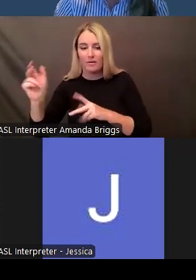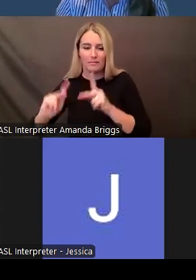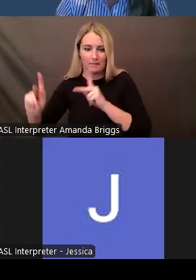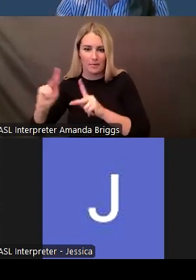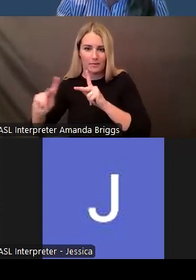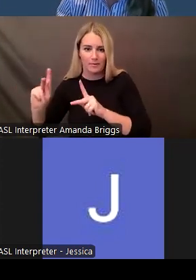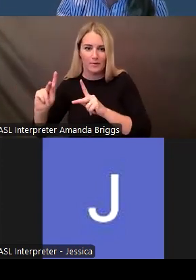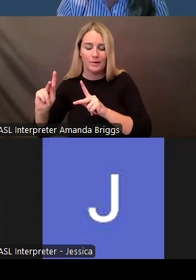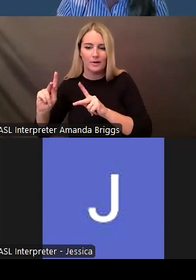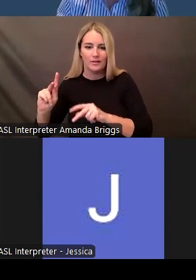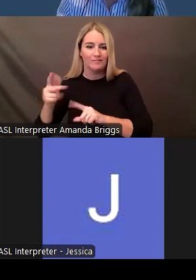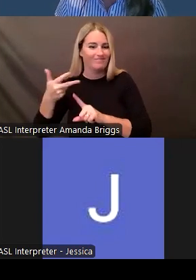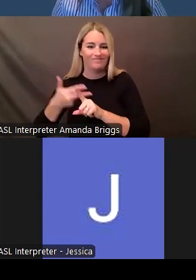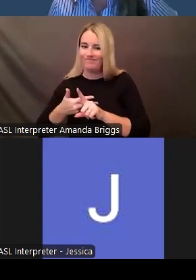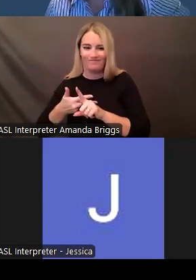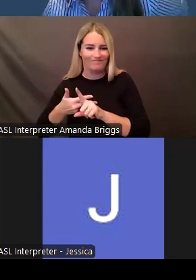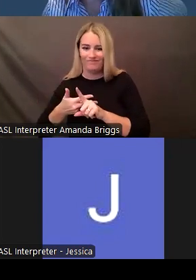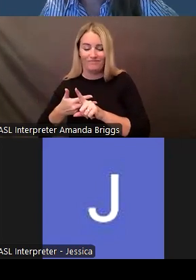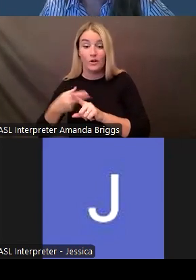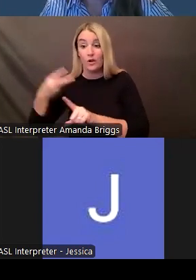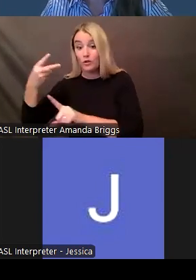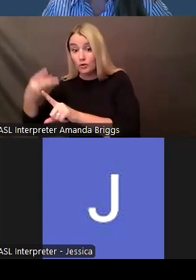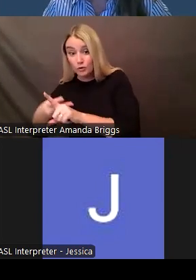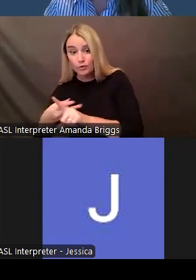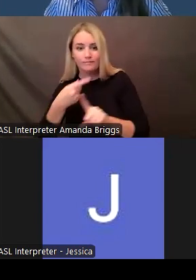So that would include children and older adults, people who qualify